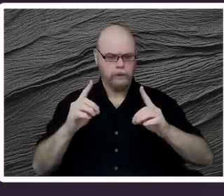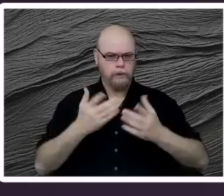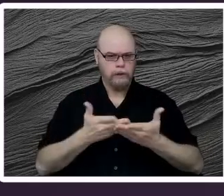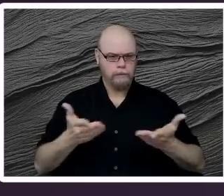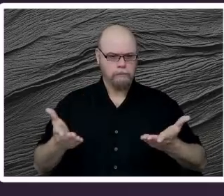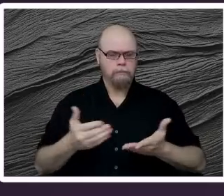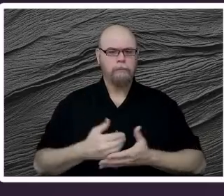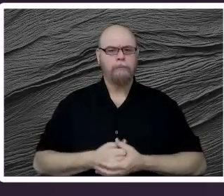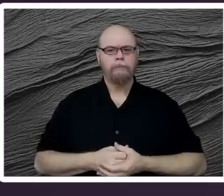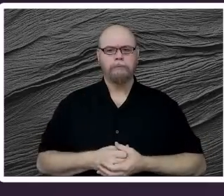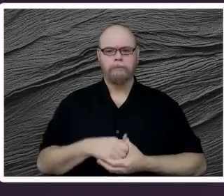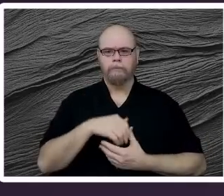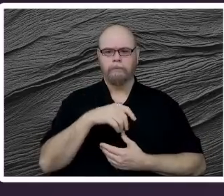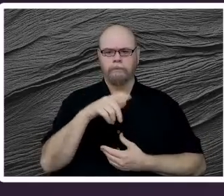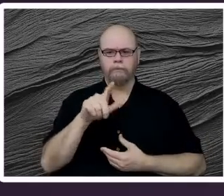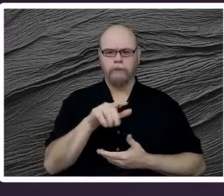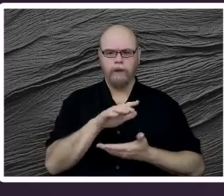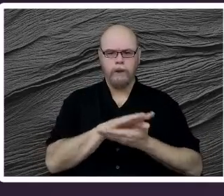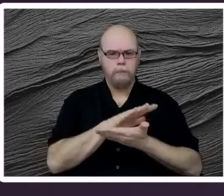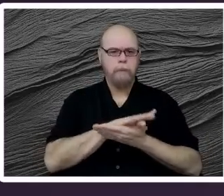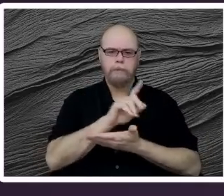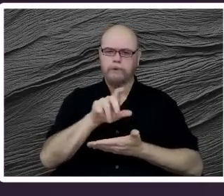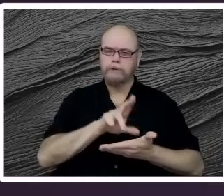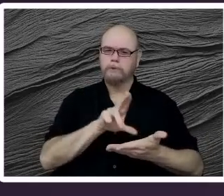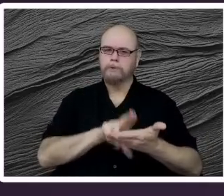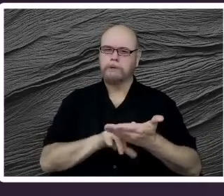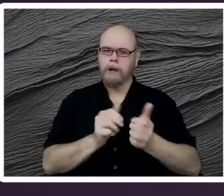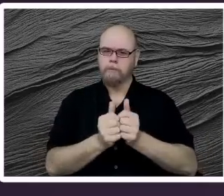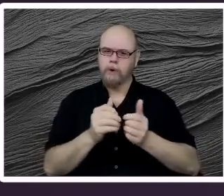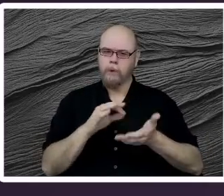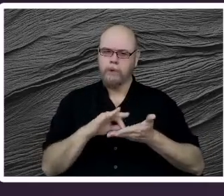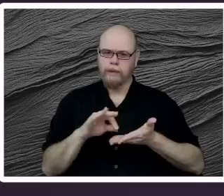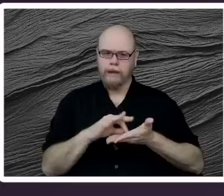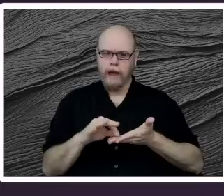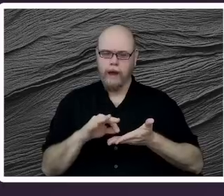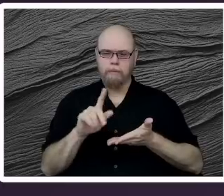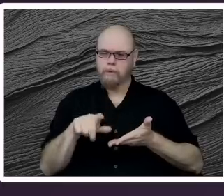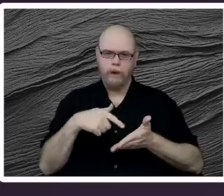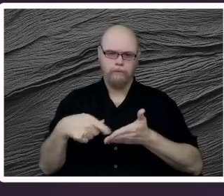But you do need to sign up with an account so that you can pull together the resources that